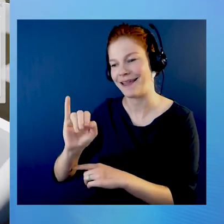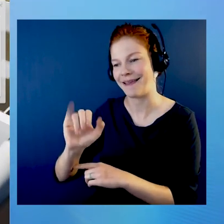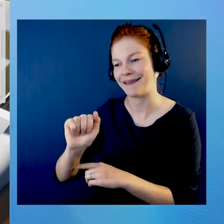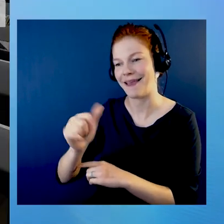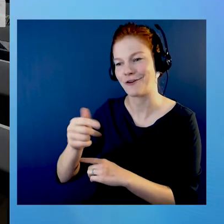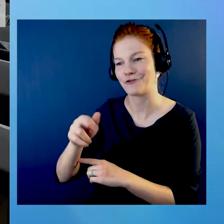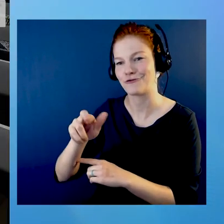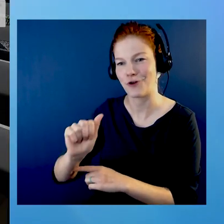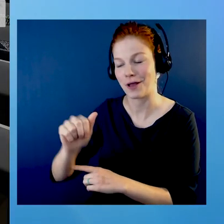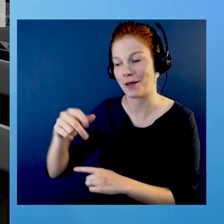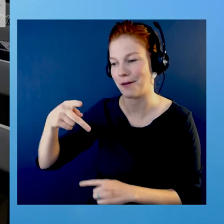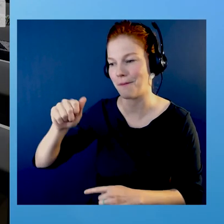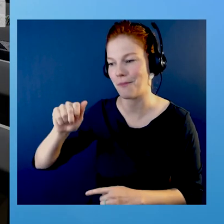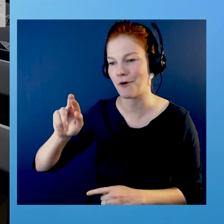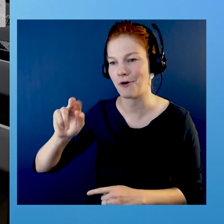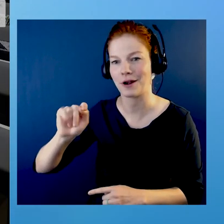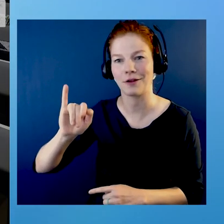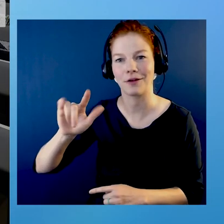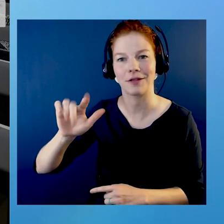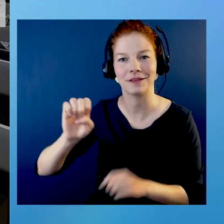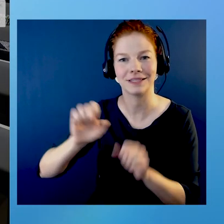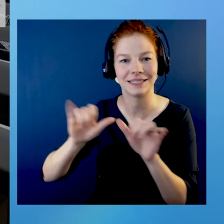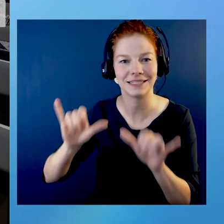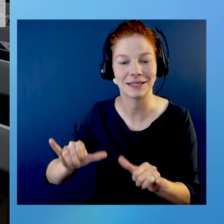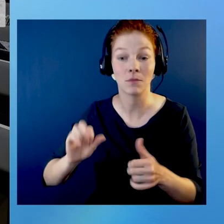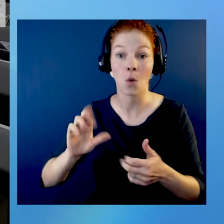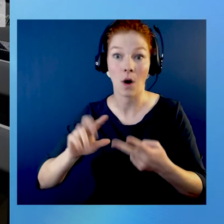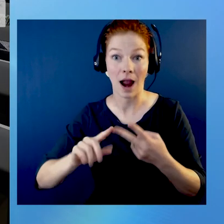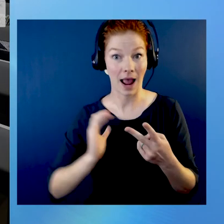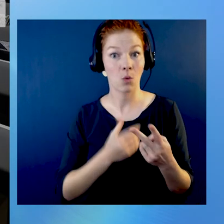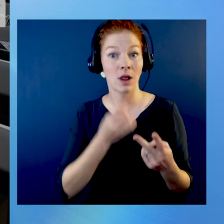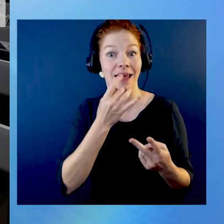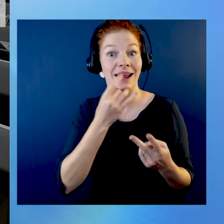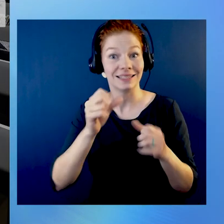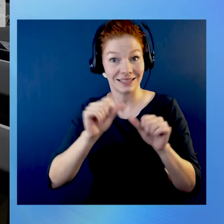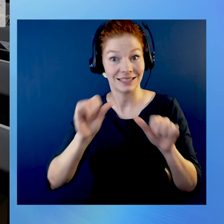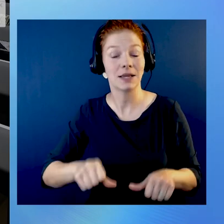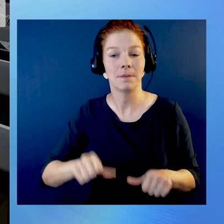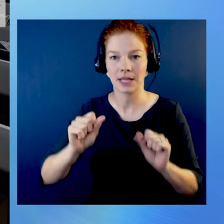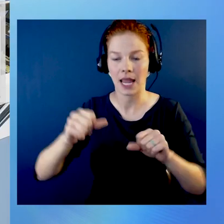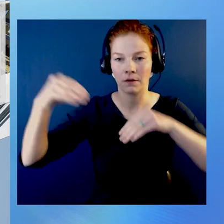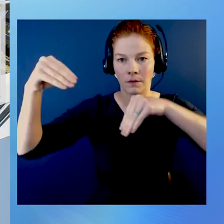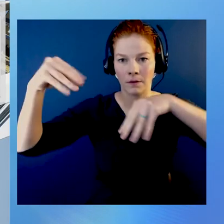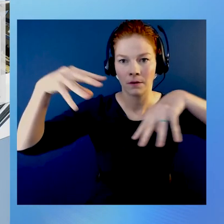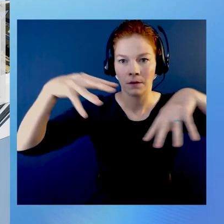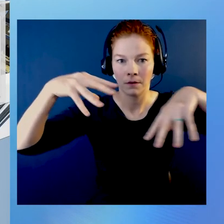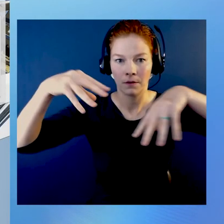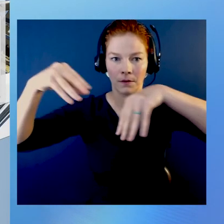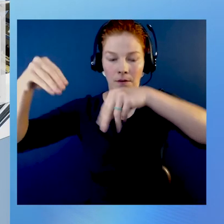or utilizing our lighting system, showcasing when lights are turning off and on, or even showcasing occupancy using